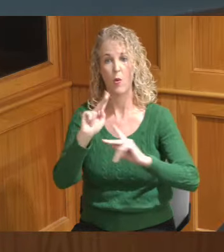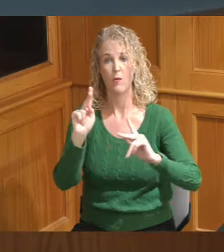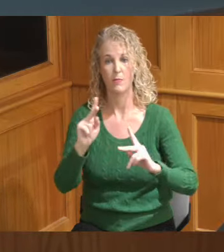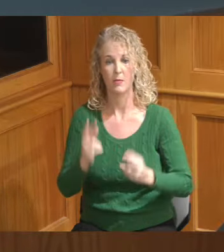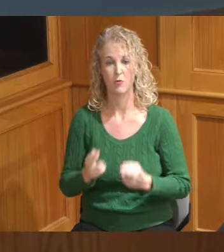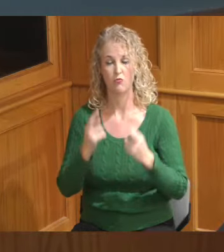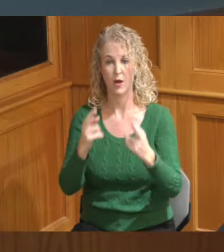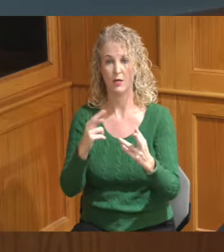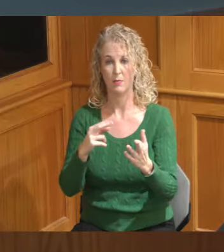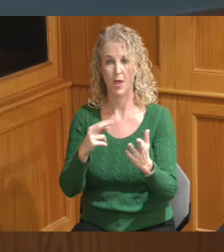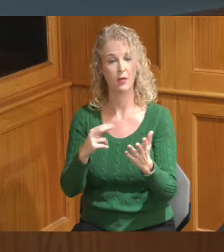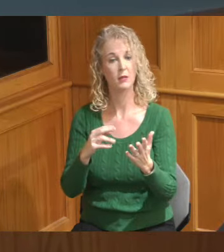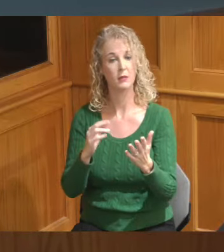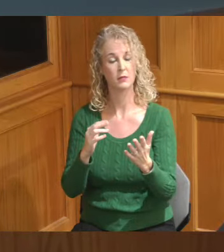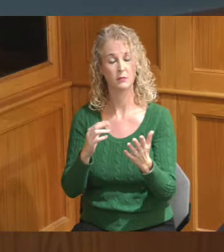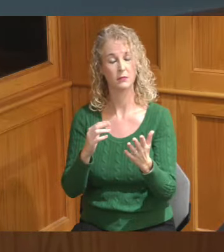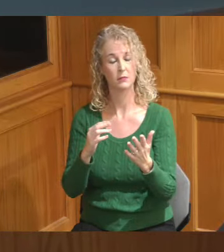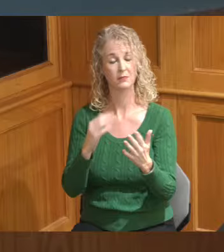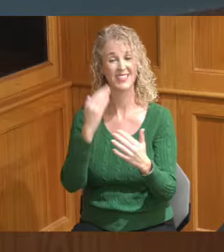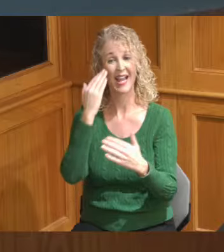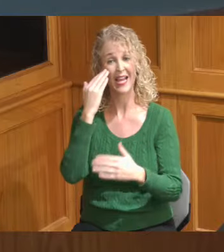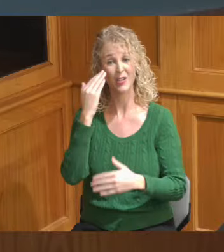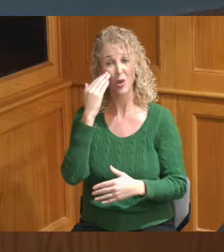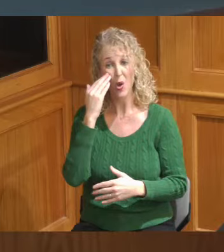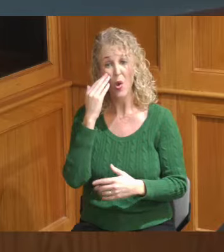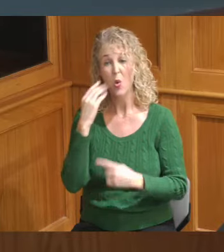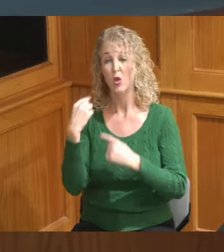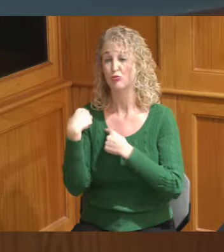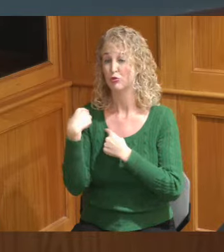the affordability task force. I know there wasn't consensus, but there was interest